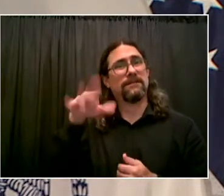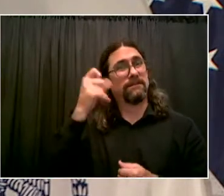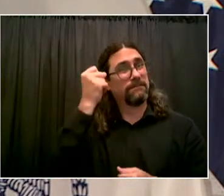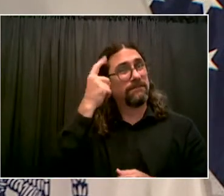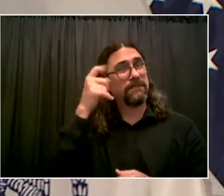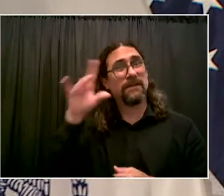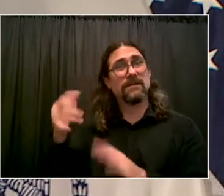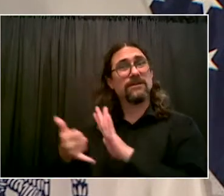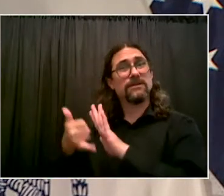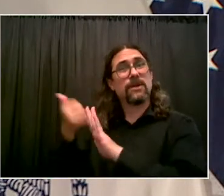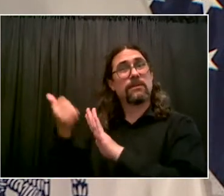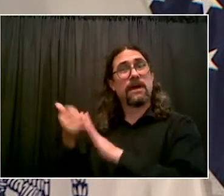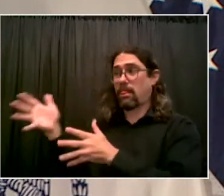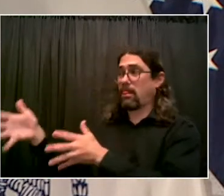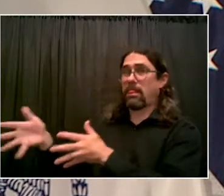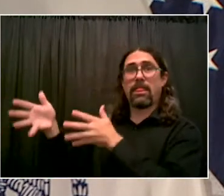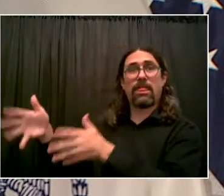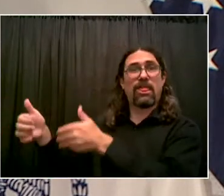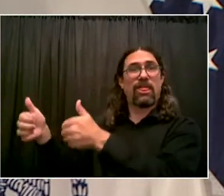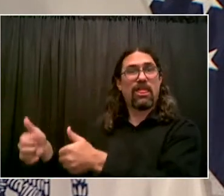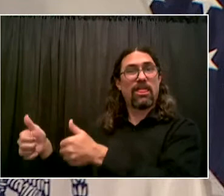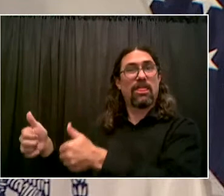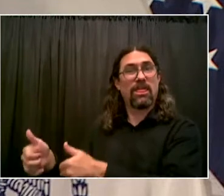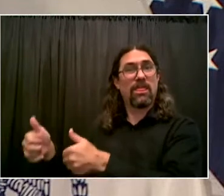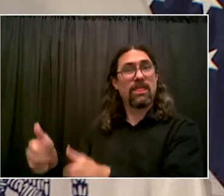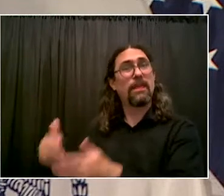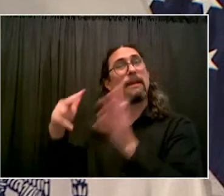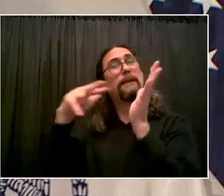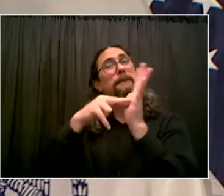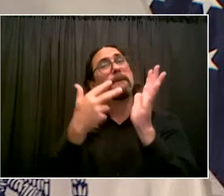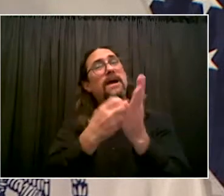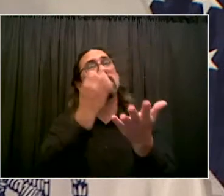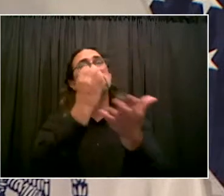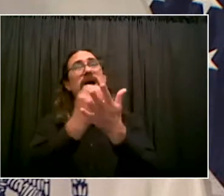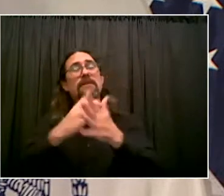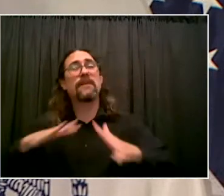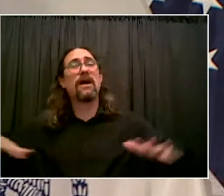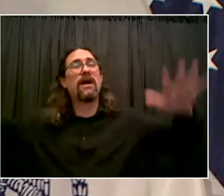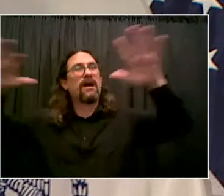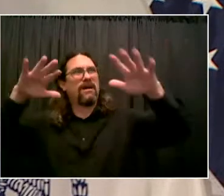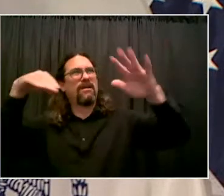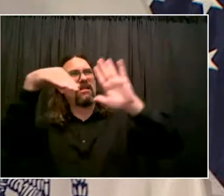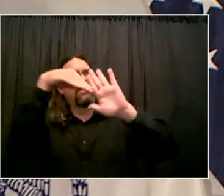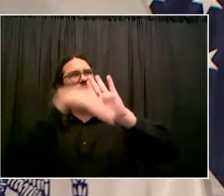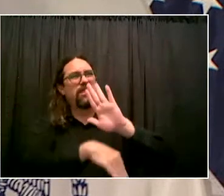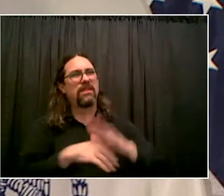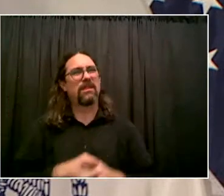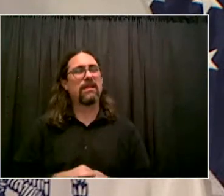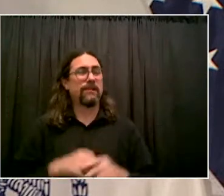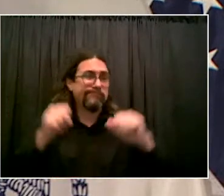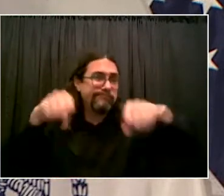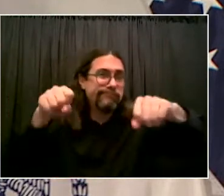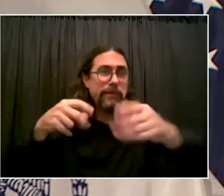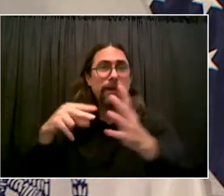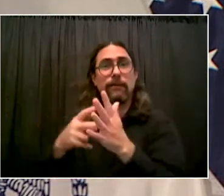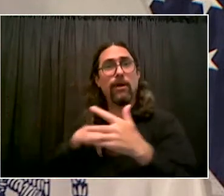THE SUBWAYS WILL CORRODE THAN THE ENTREI METROPOLITAN AREA ECONOMY WILL CORRODE. THAT'S BAD FOR PEOPLE IN